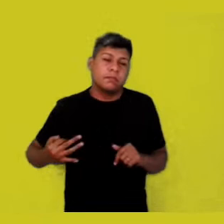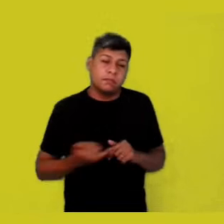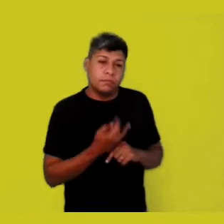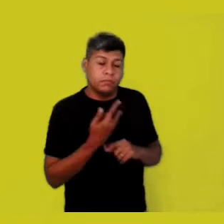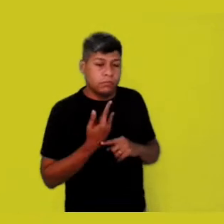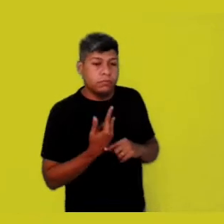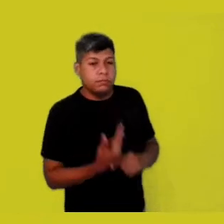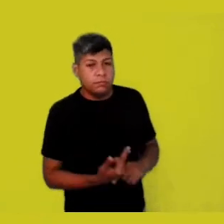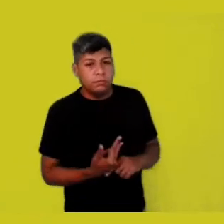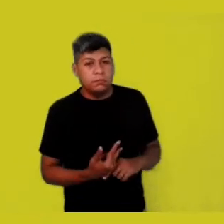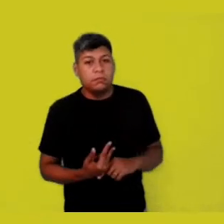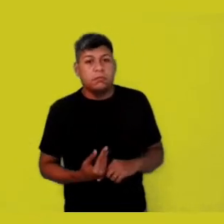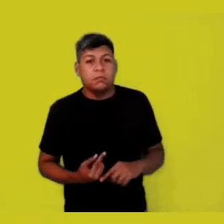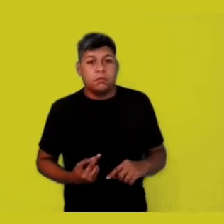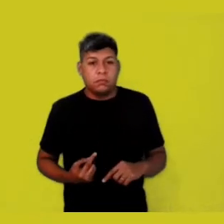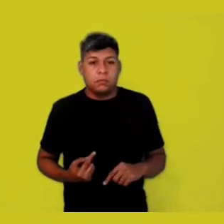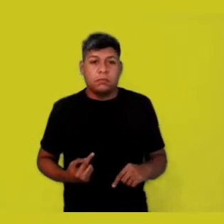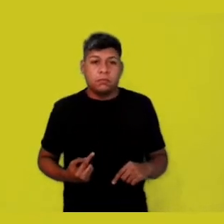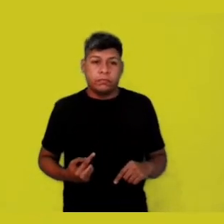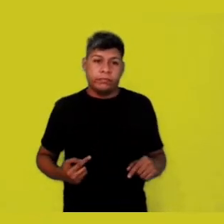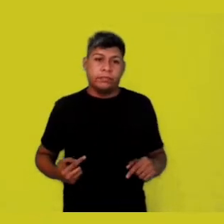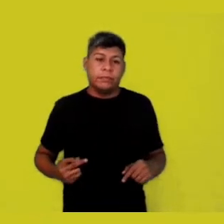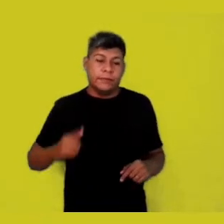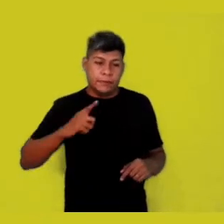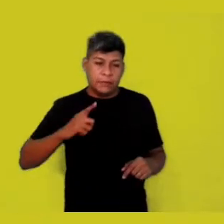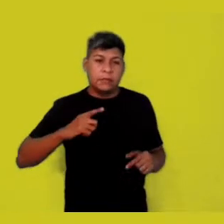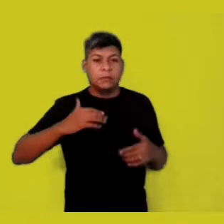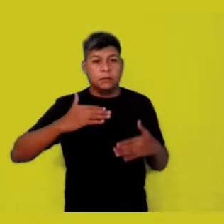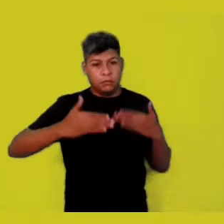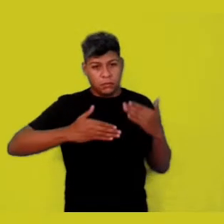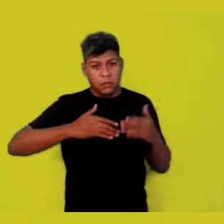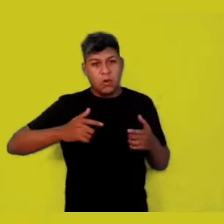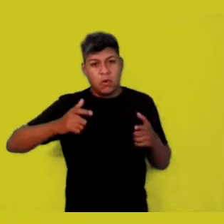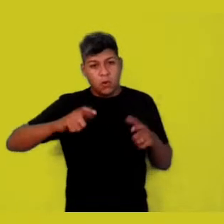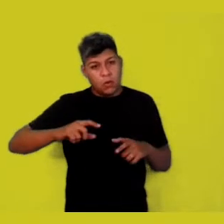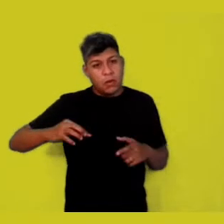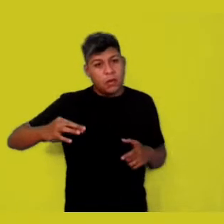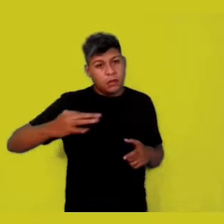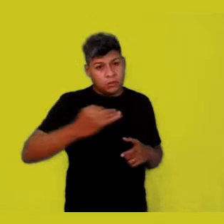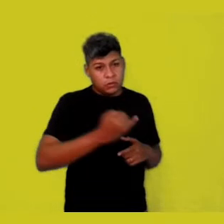a crossing place, where all of them can come,